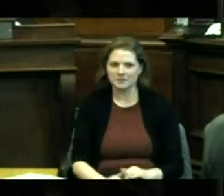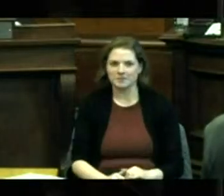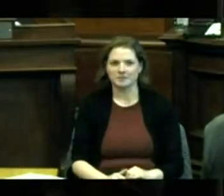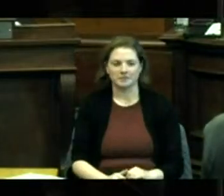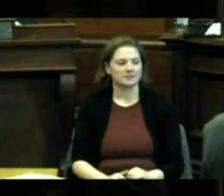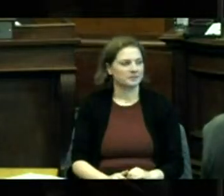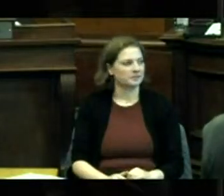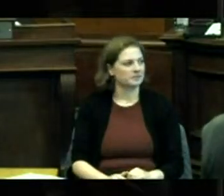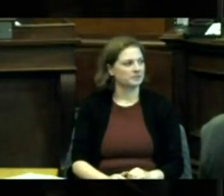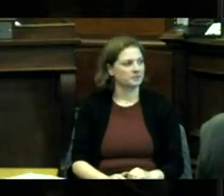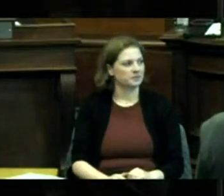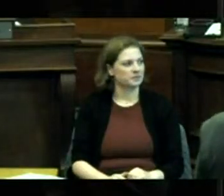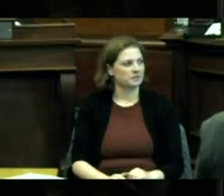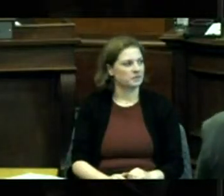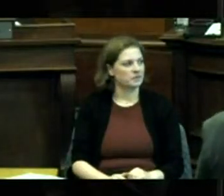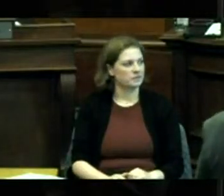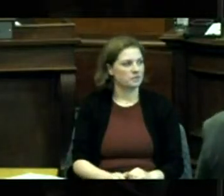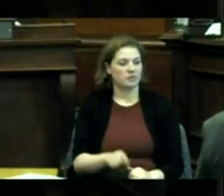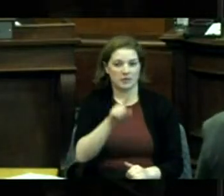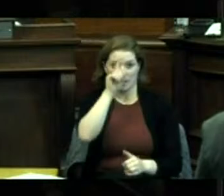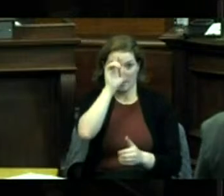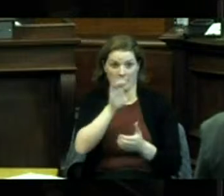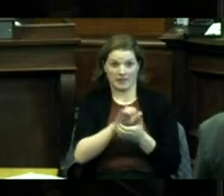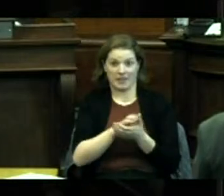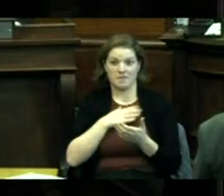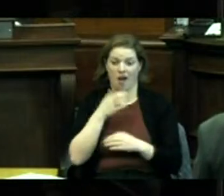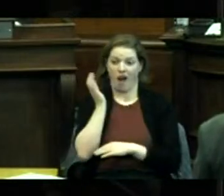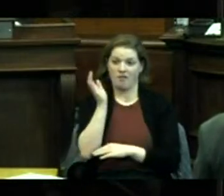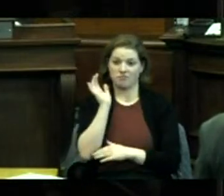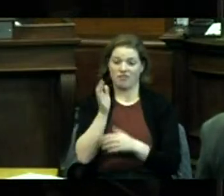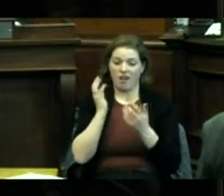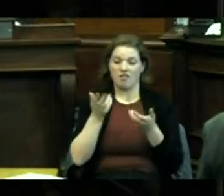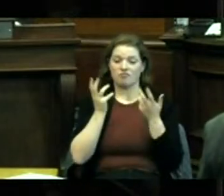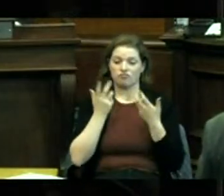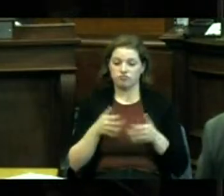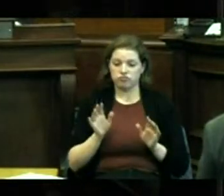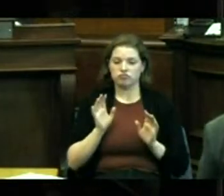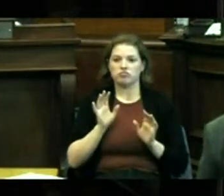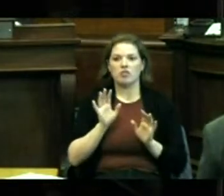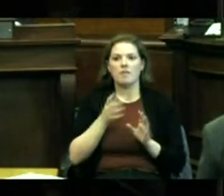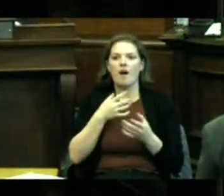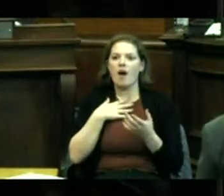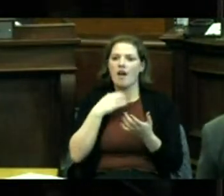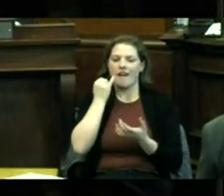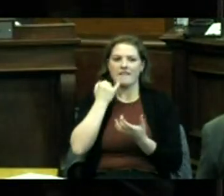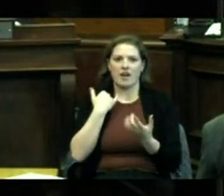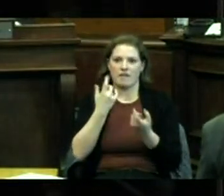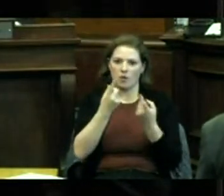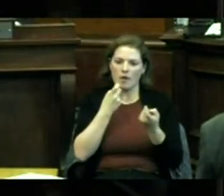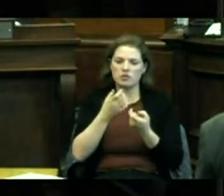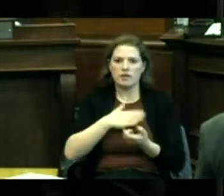proactive about getting involved and giving us feedback on what